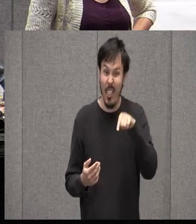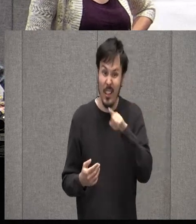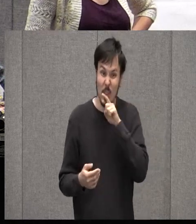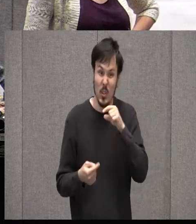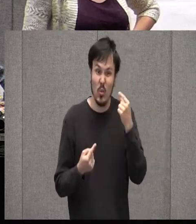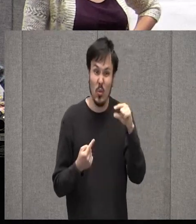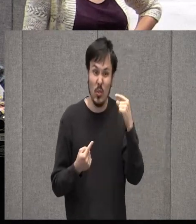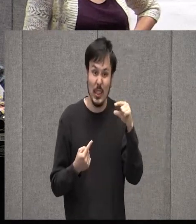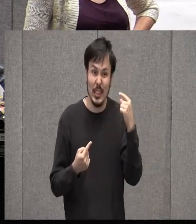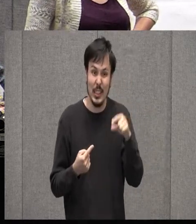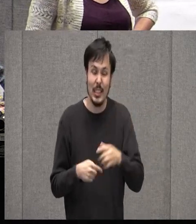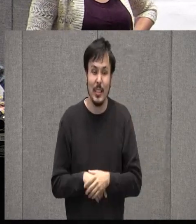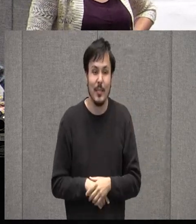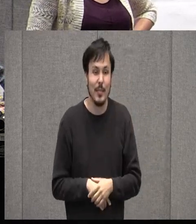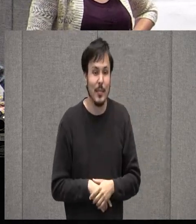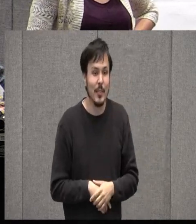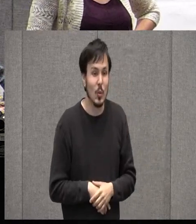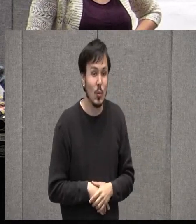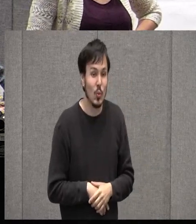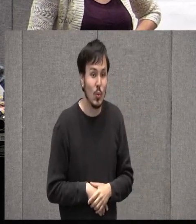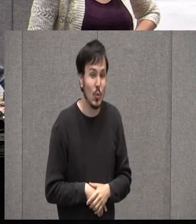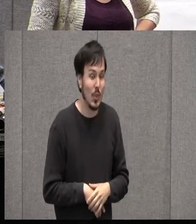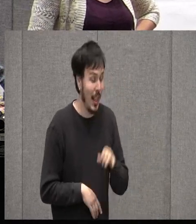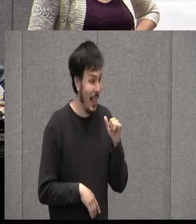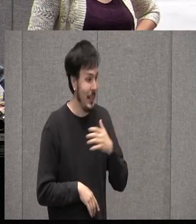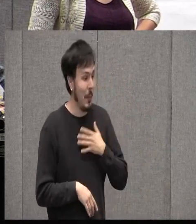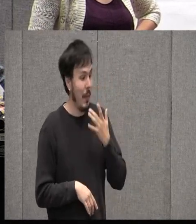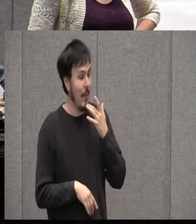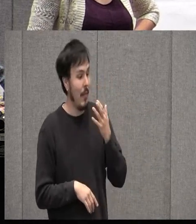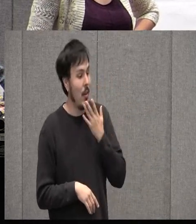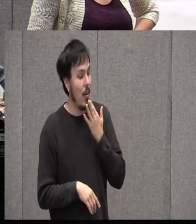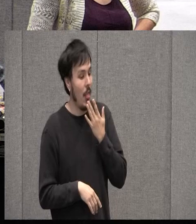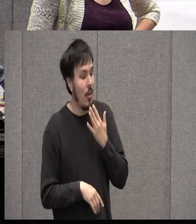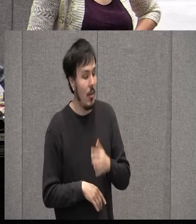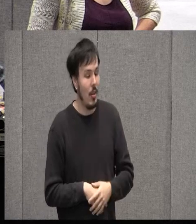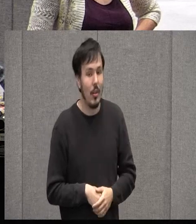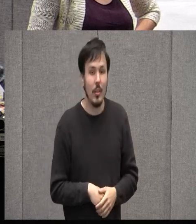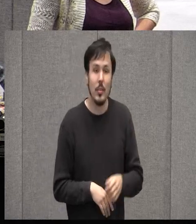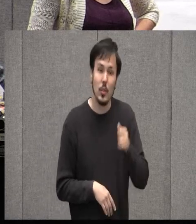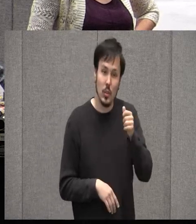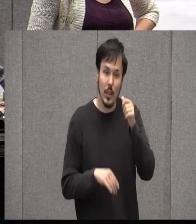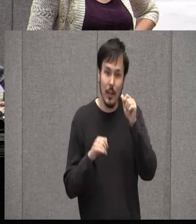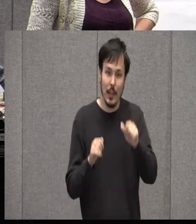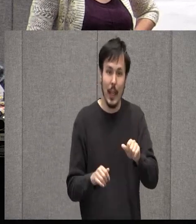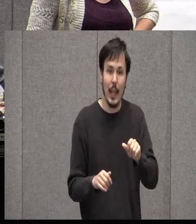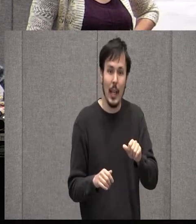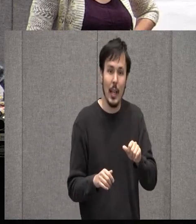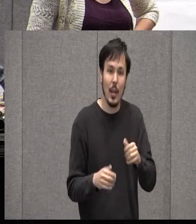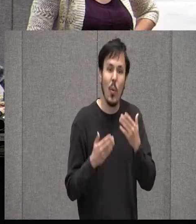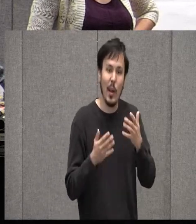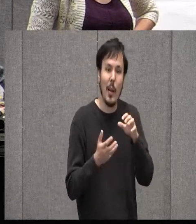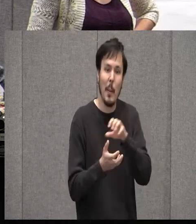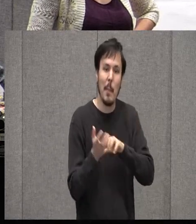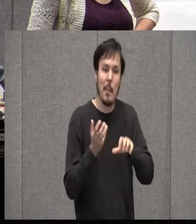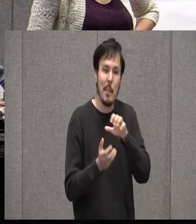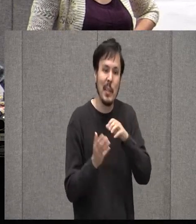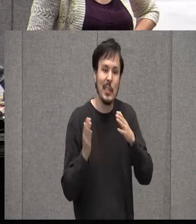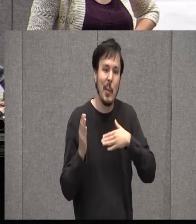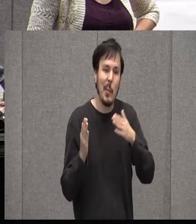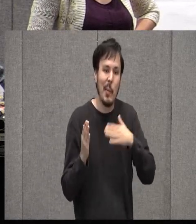That's my favorite color. And you can actually just mix a little bit of paint. I'm just gonna make a lot of green paint